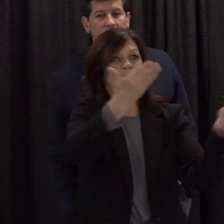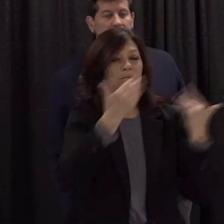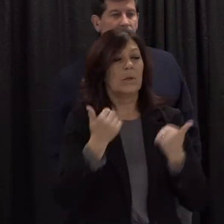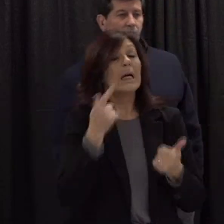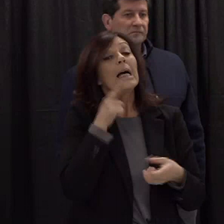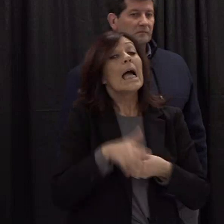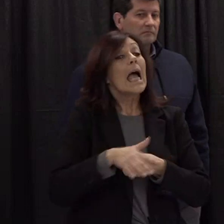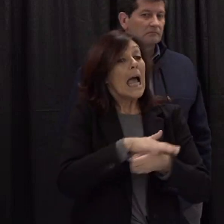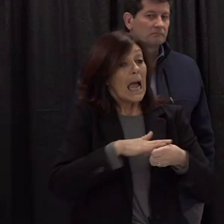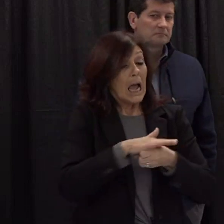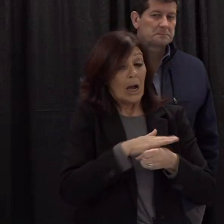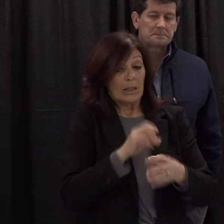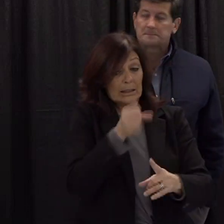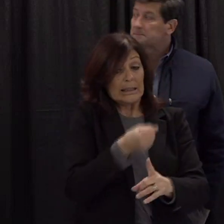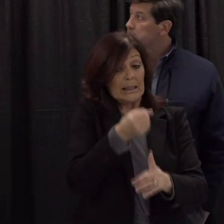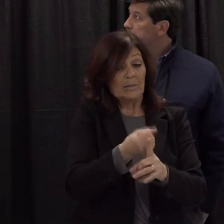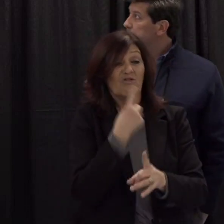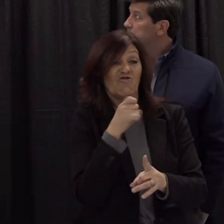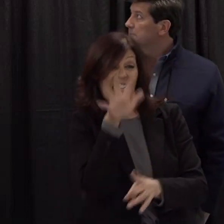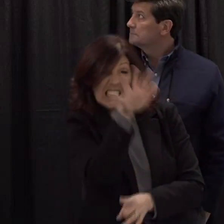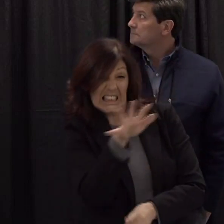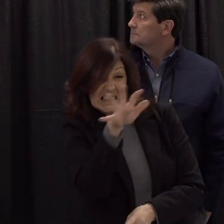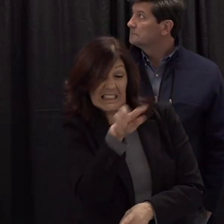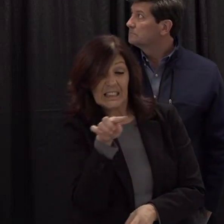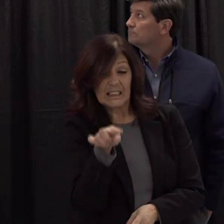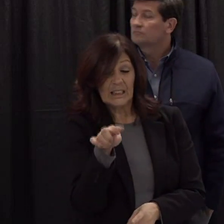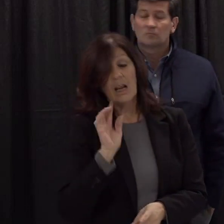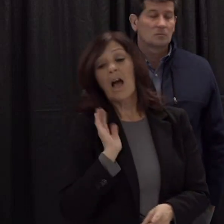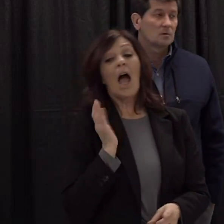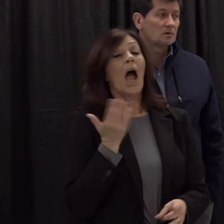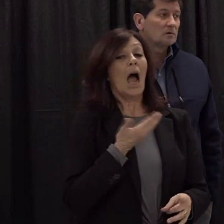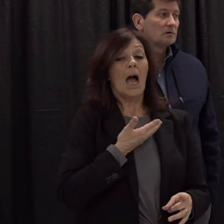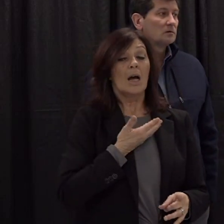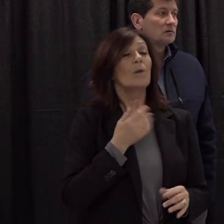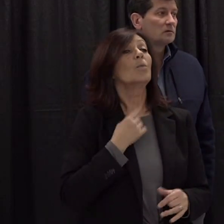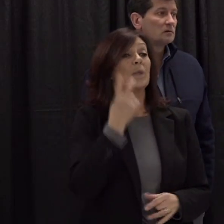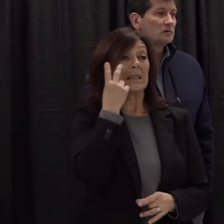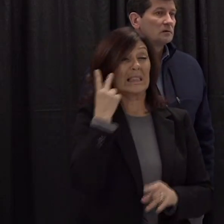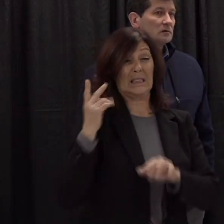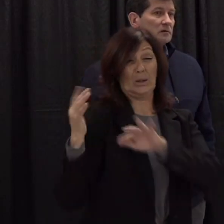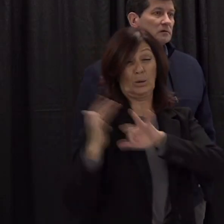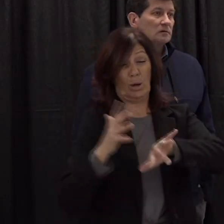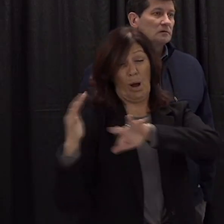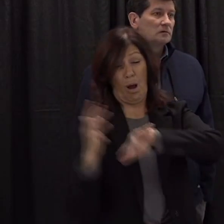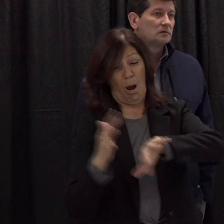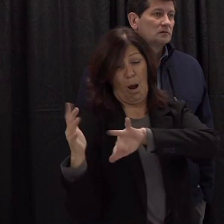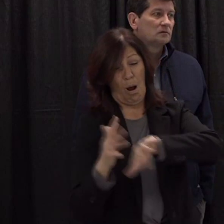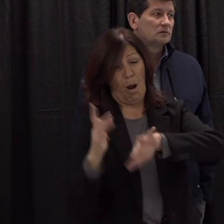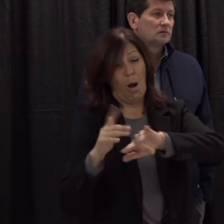as you can see in the red. Our system, we're seeing these snow bands, they're oscillating maybe 5 miles to